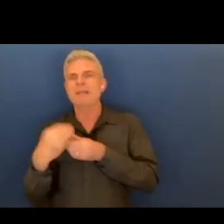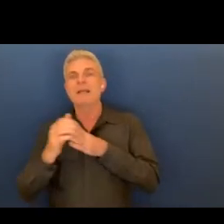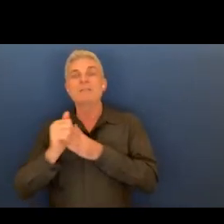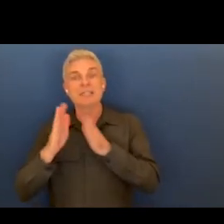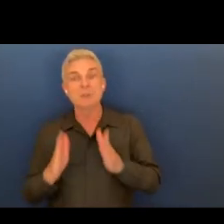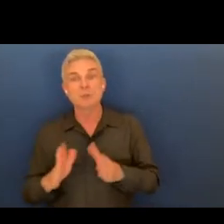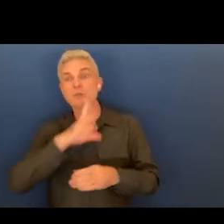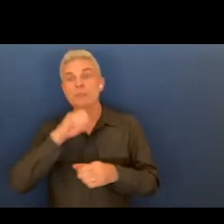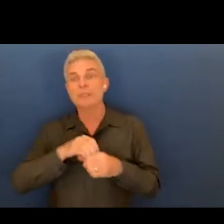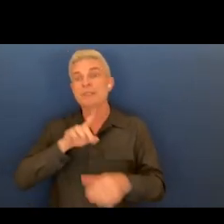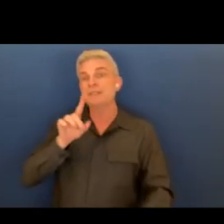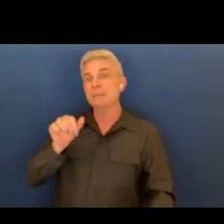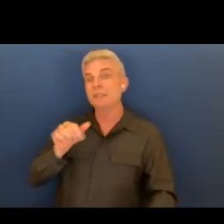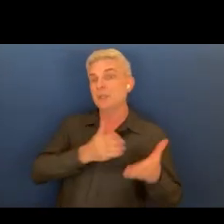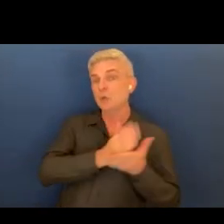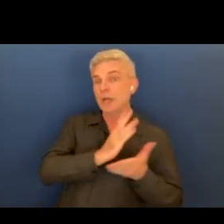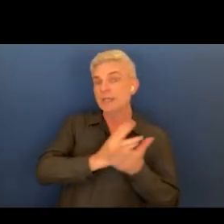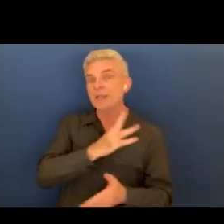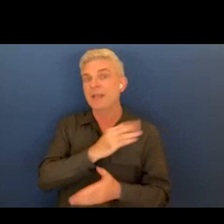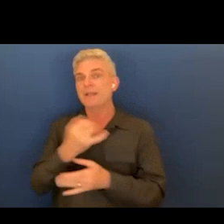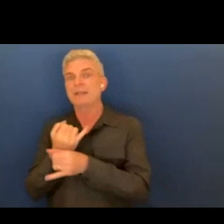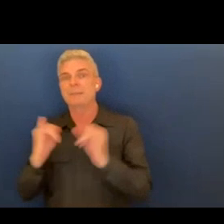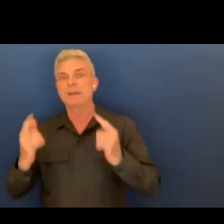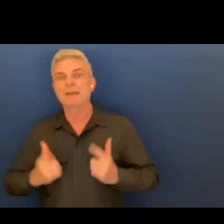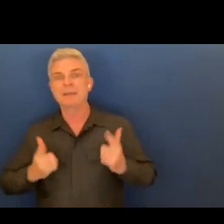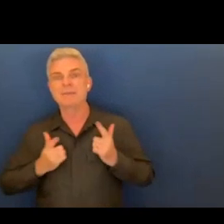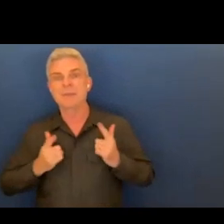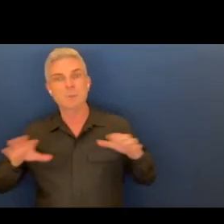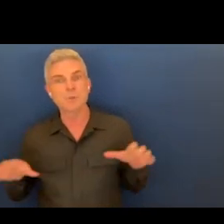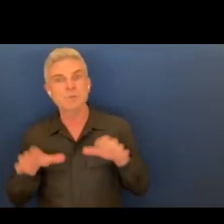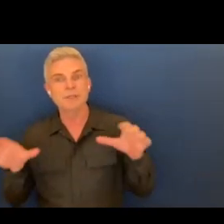leaders within the disability rights and independent living movement as partners